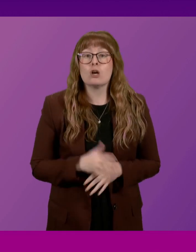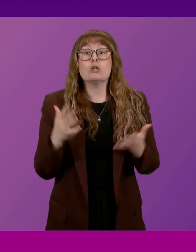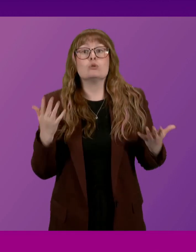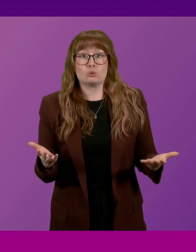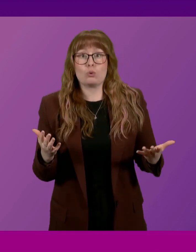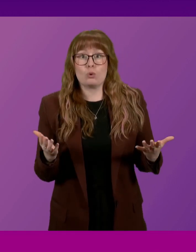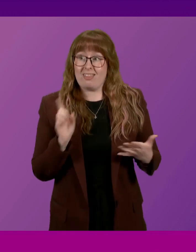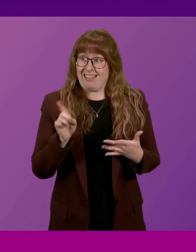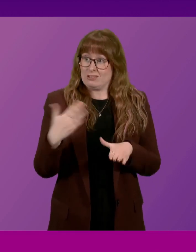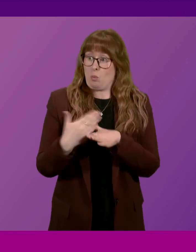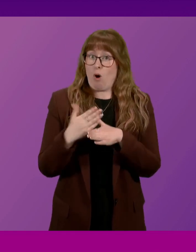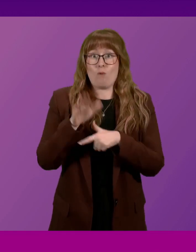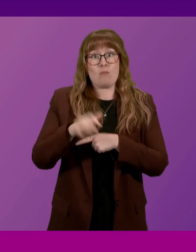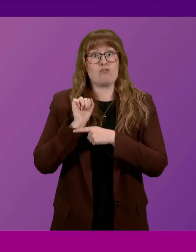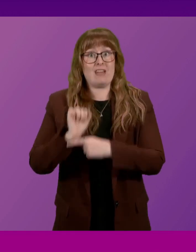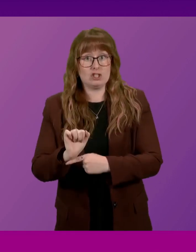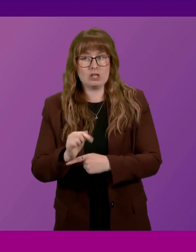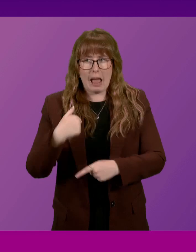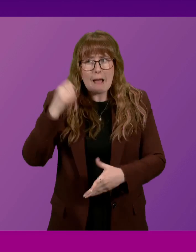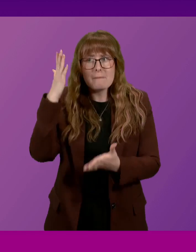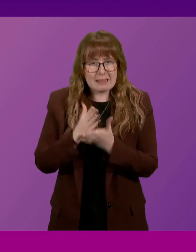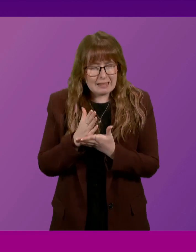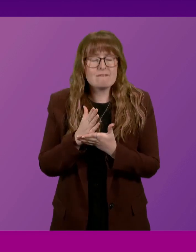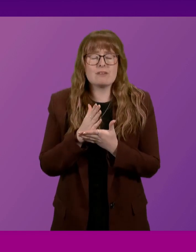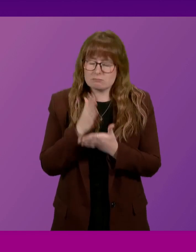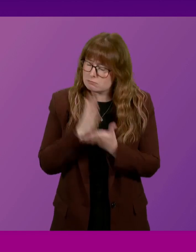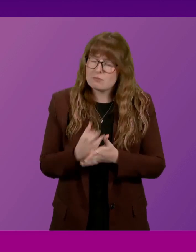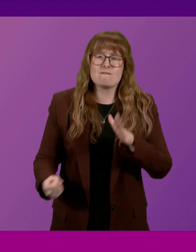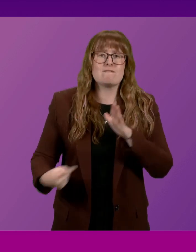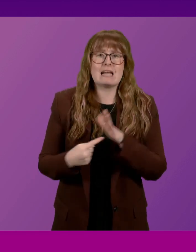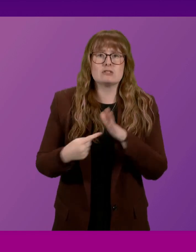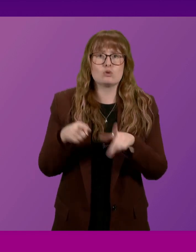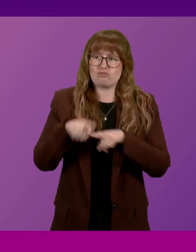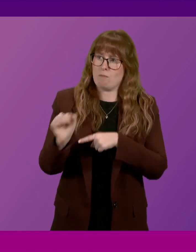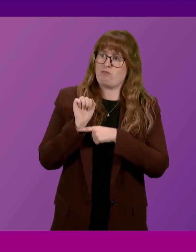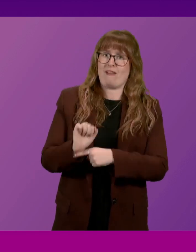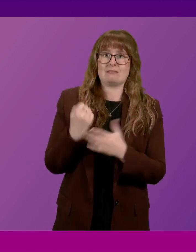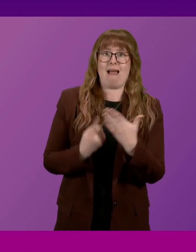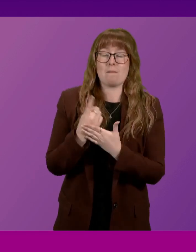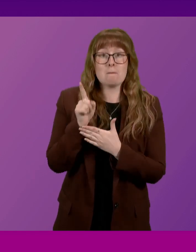The work on prevention is absolutely vital, but the public cannot look at